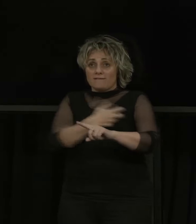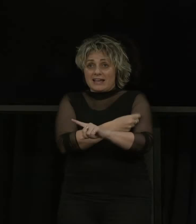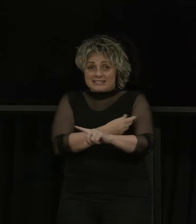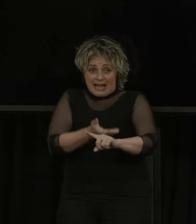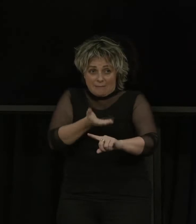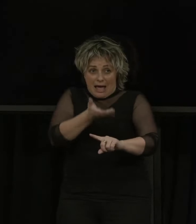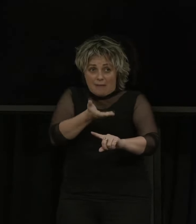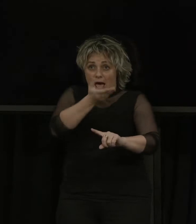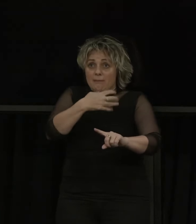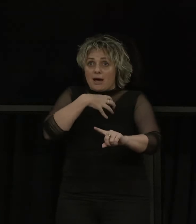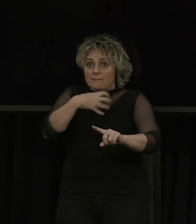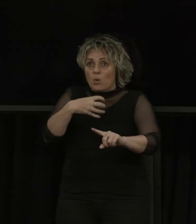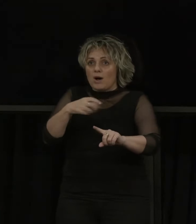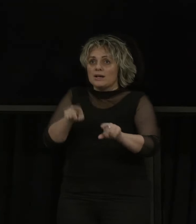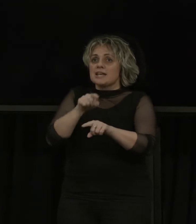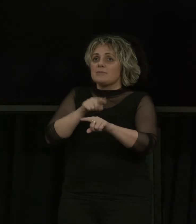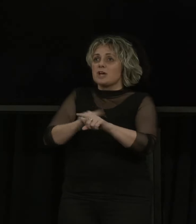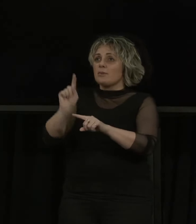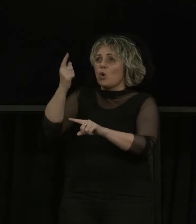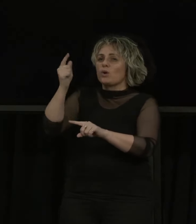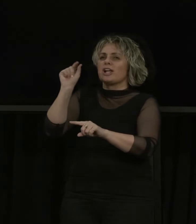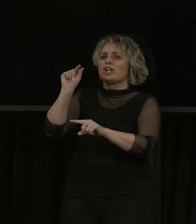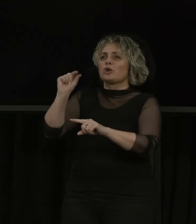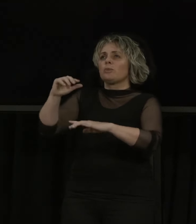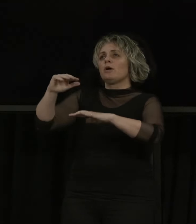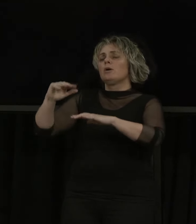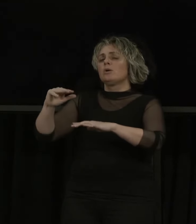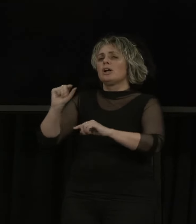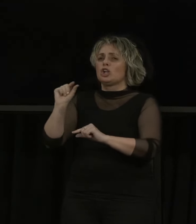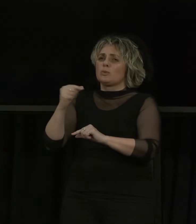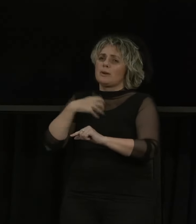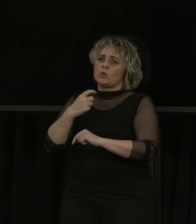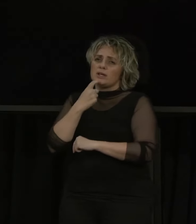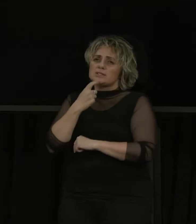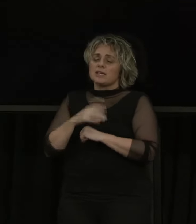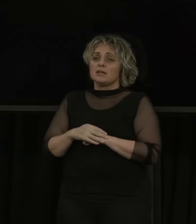bit more bearable while we keep fighting hard to contain Delta